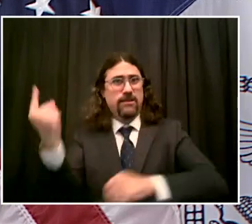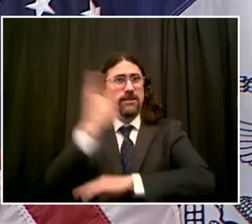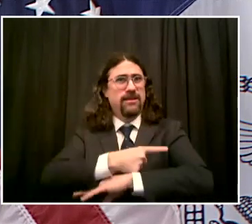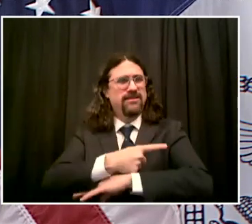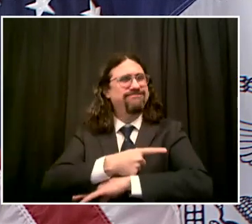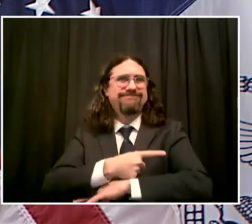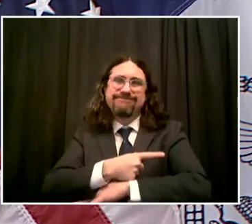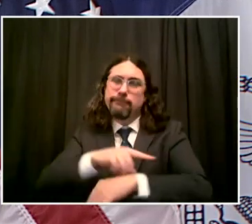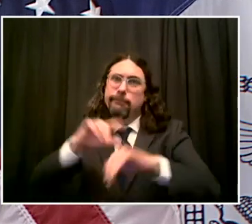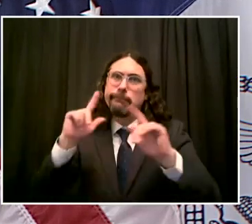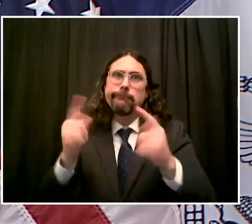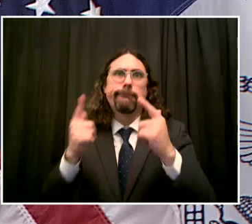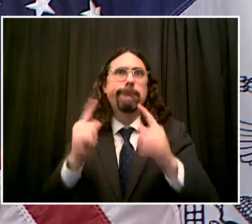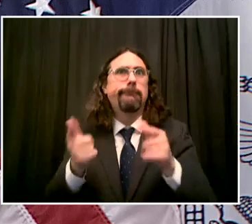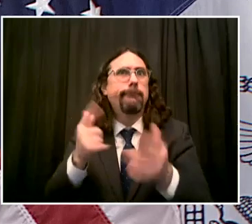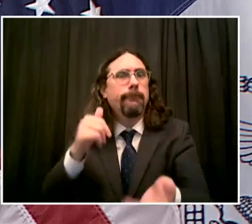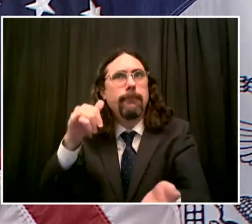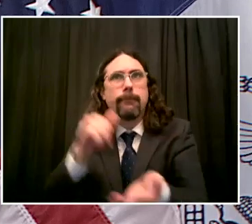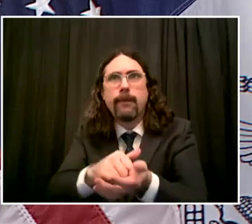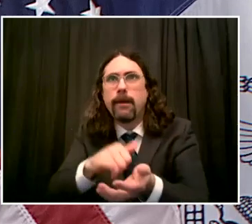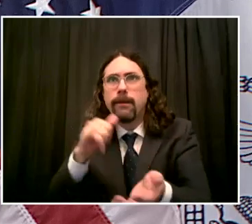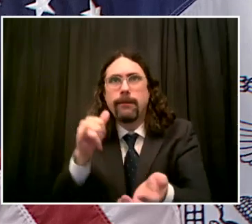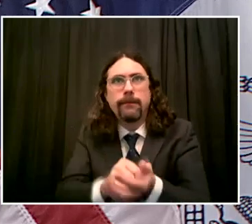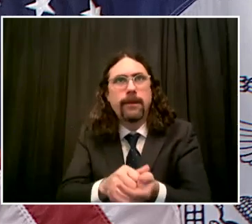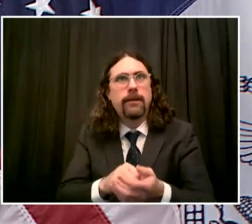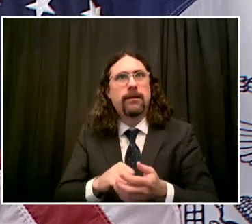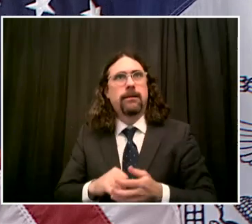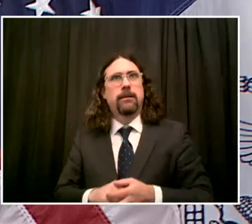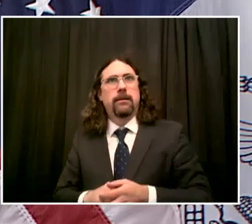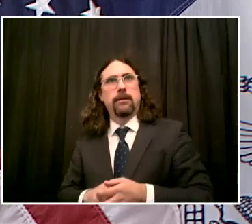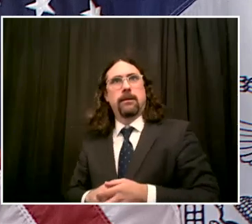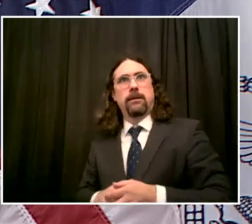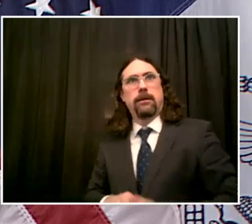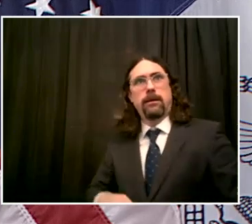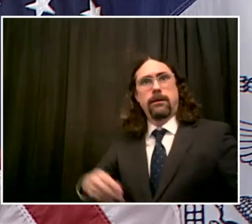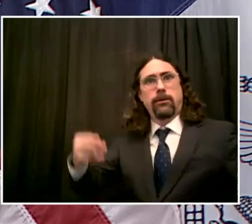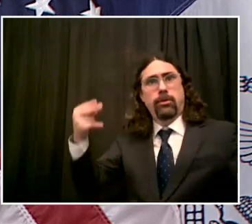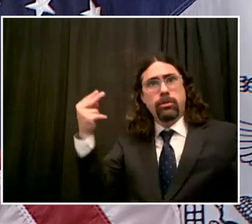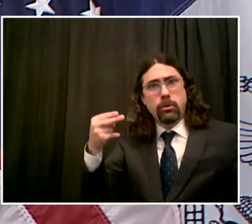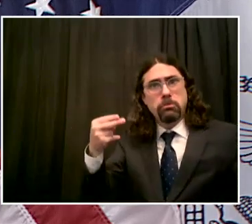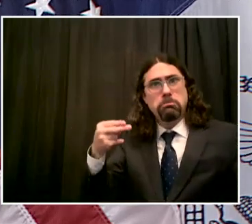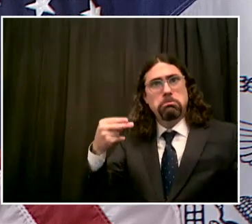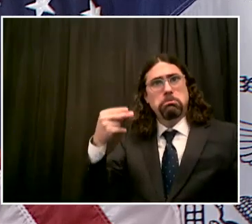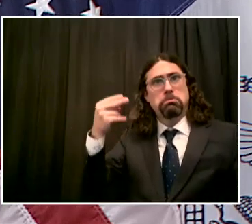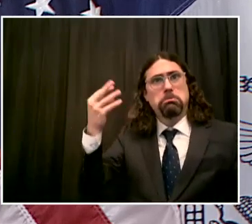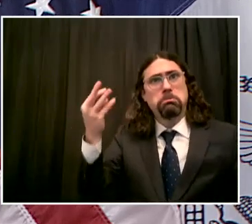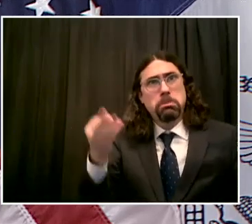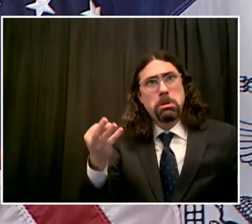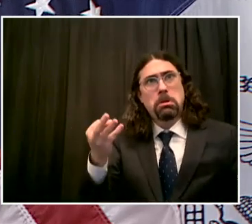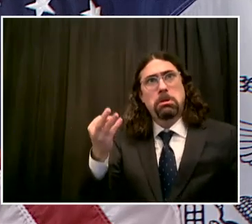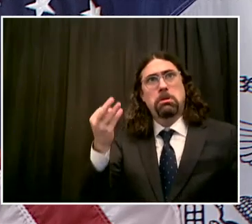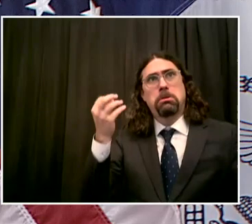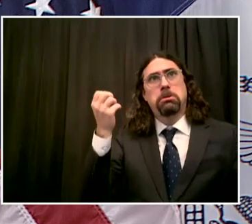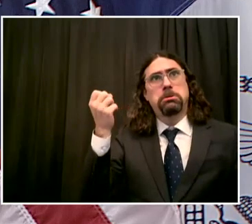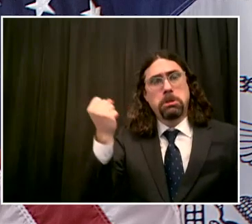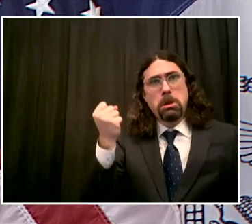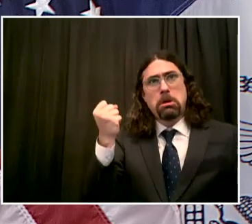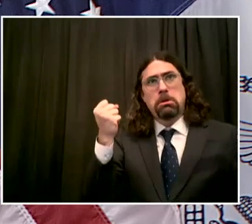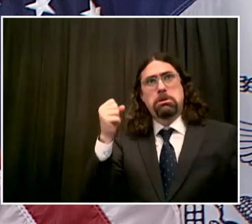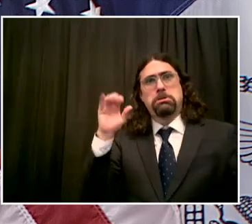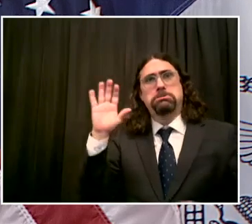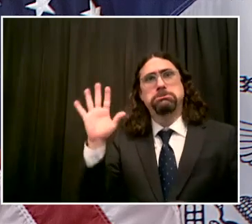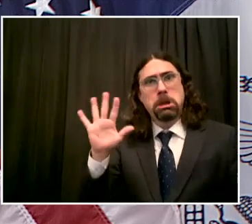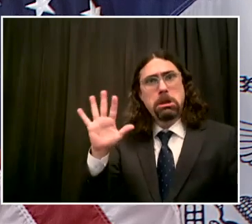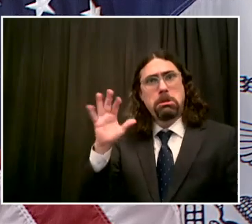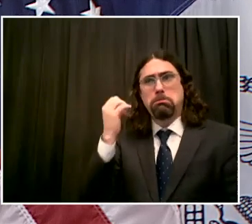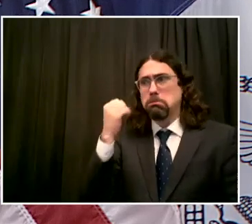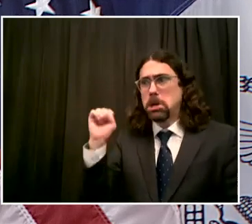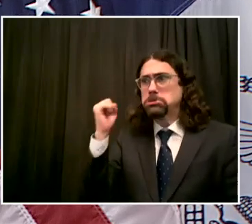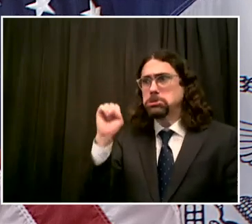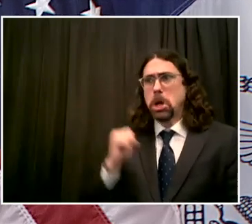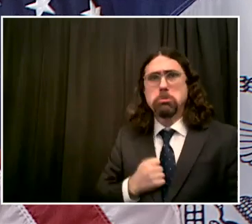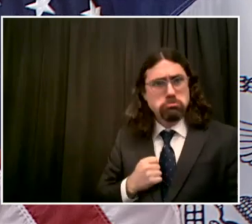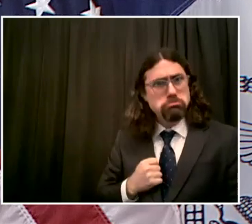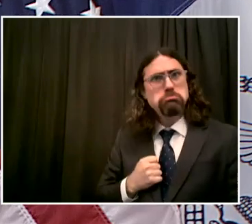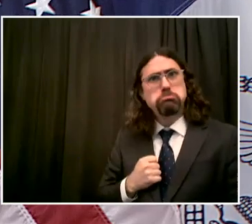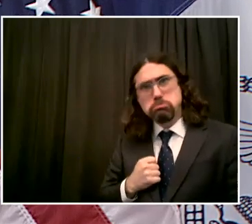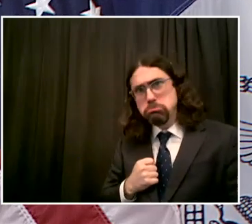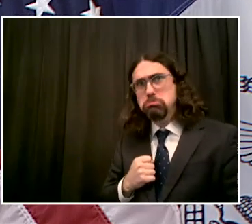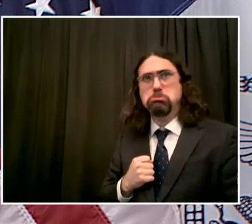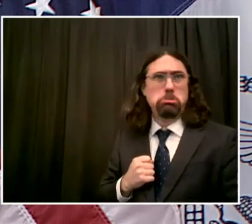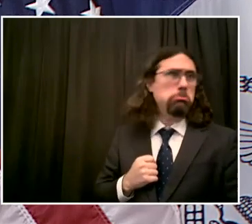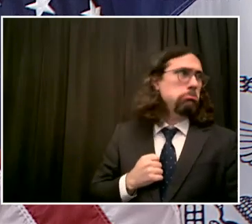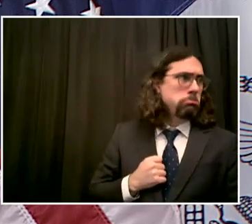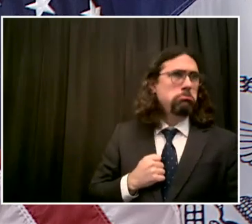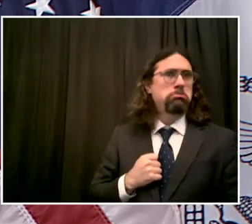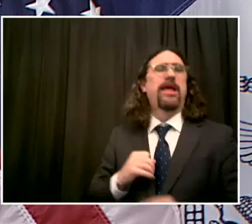FROM THURSDAY NIGHT TO SUNDAY